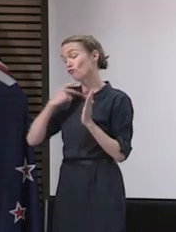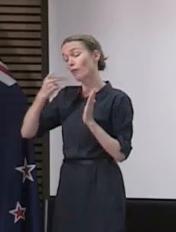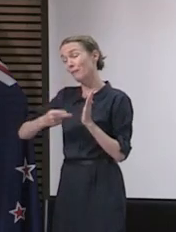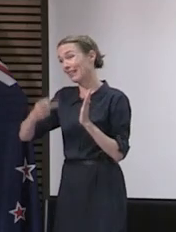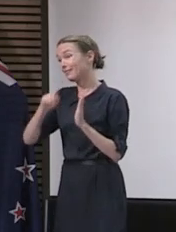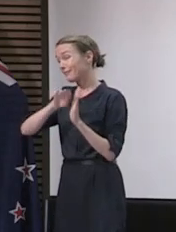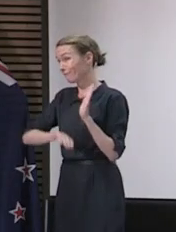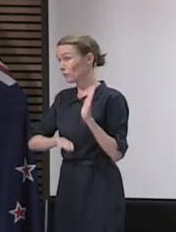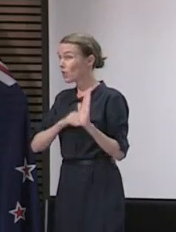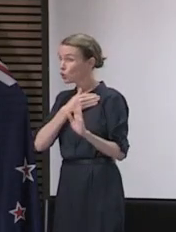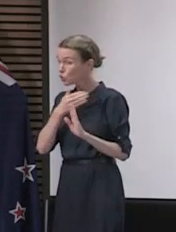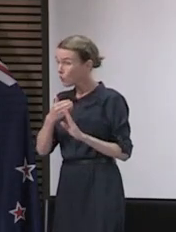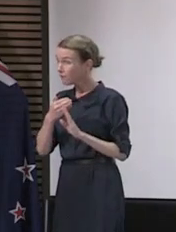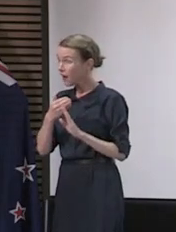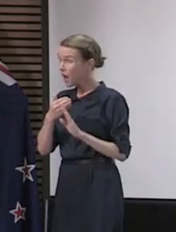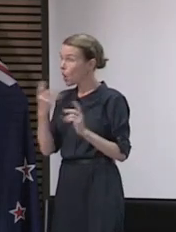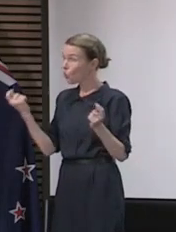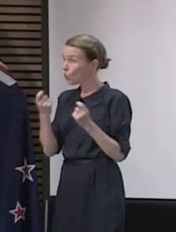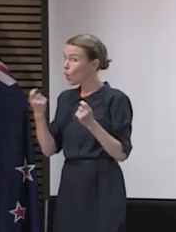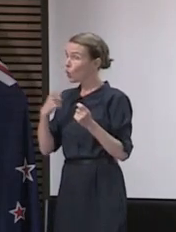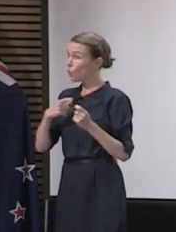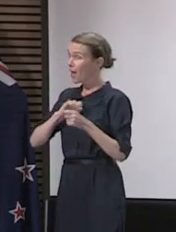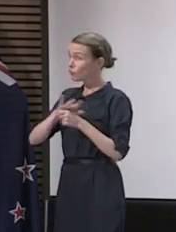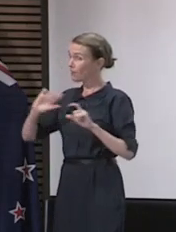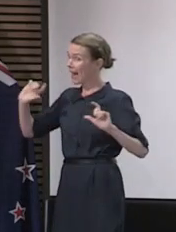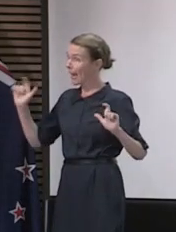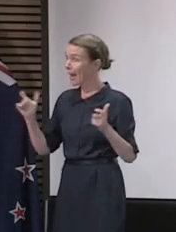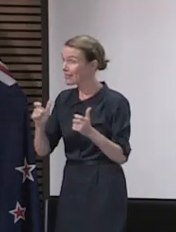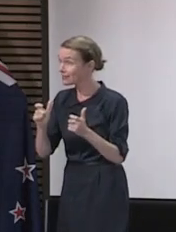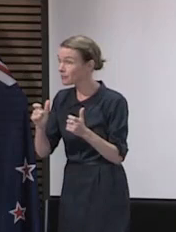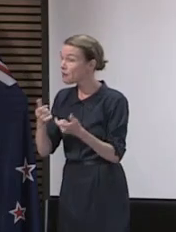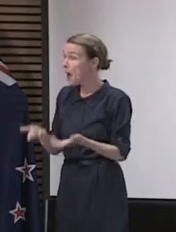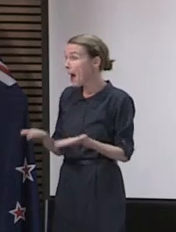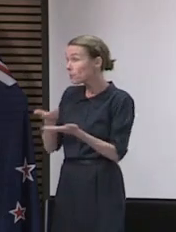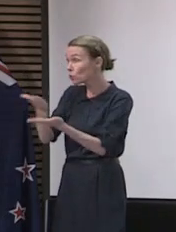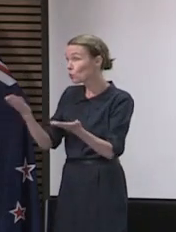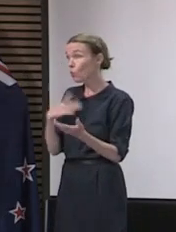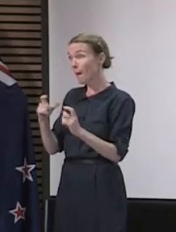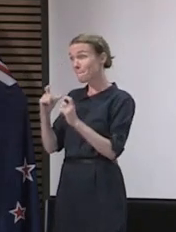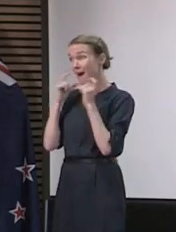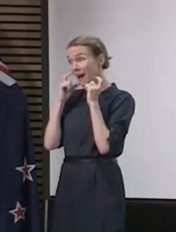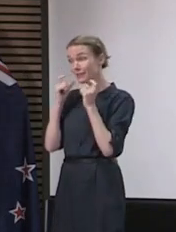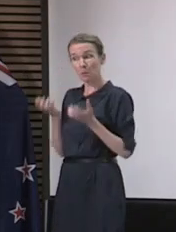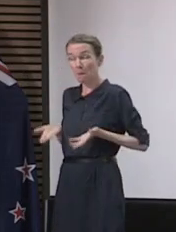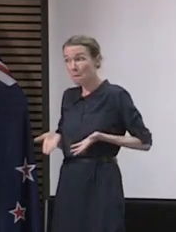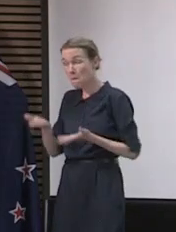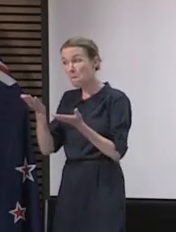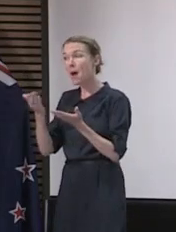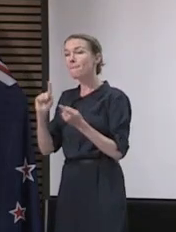thing is where we have emphasised our key messages. Those have served us well to date and will continue to if people want to use a mask,